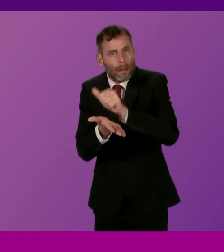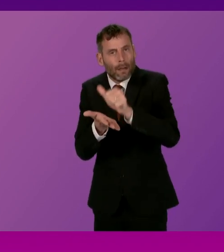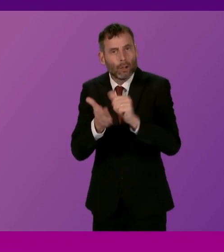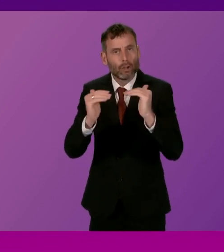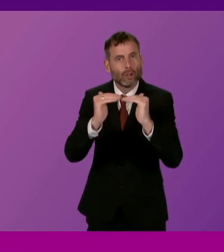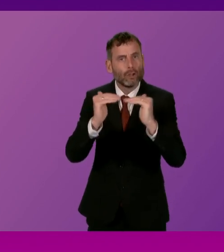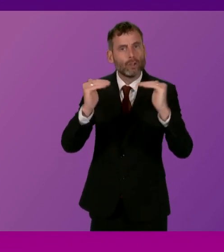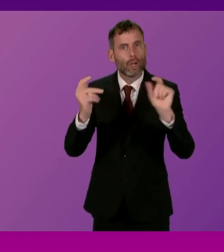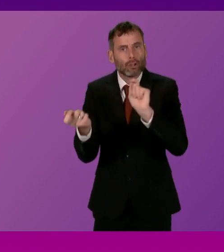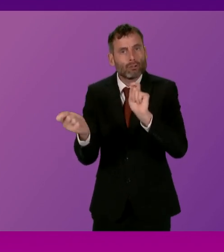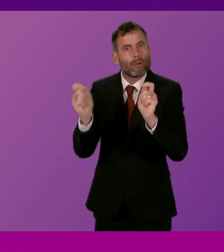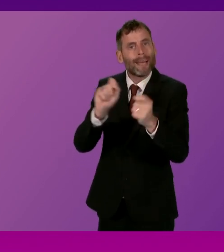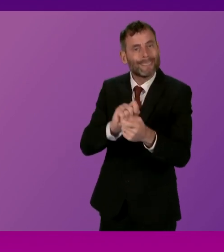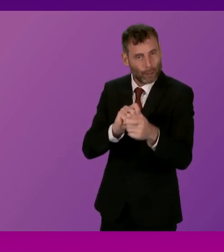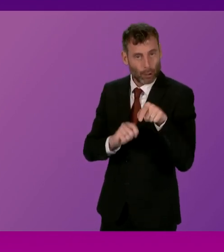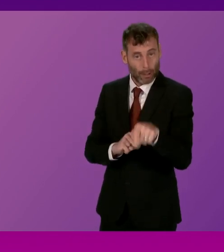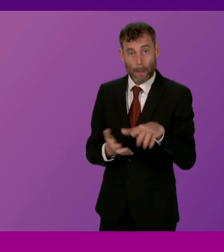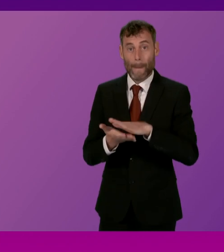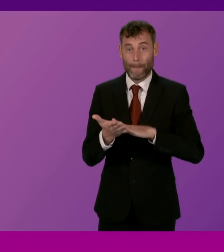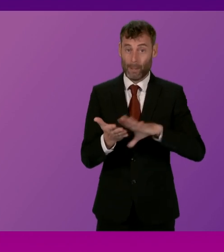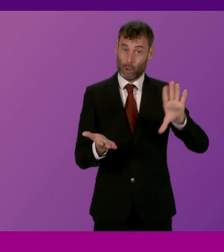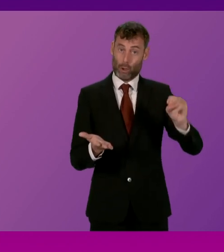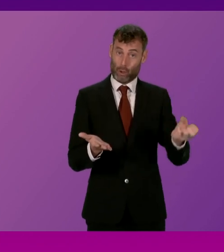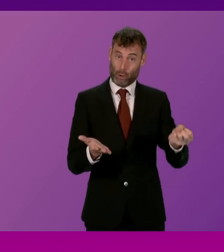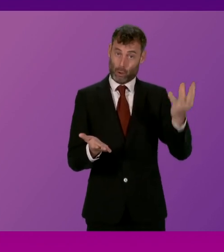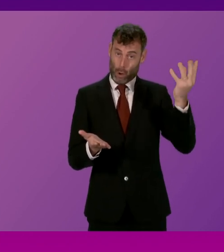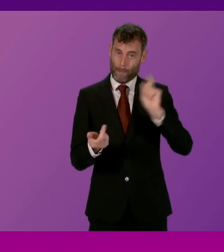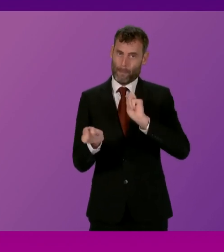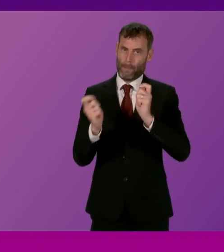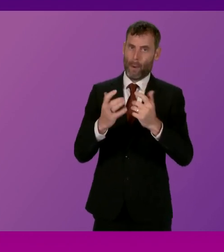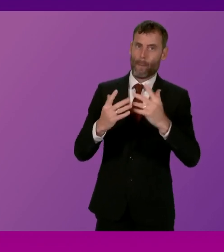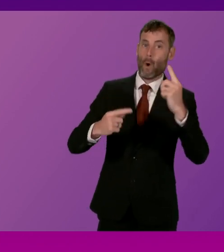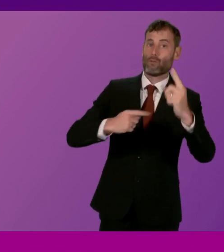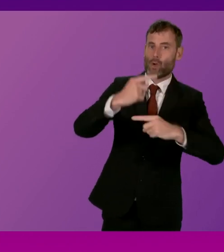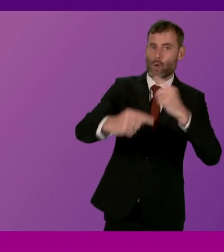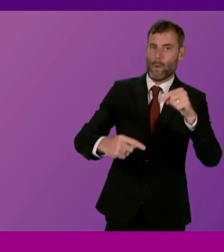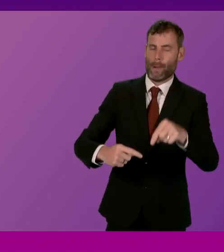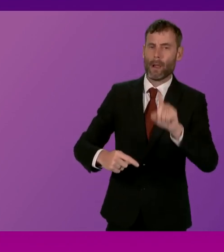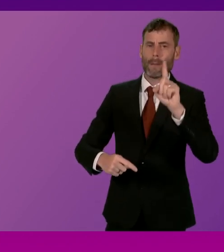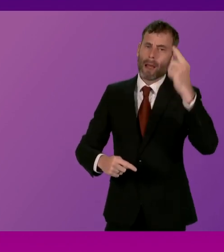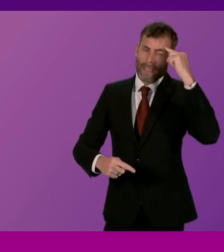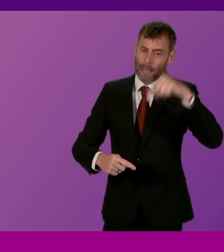economy, which is vital in delivering both our environmental obligations and our social